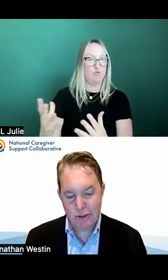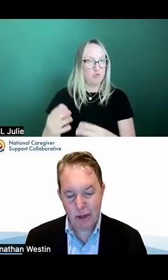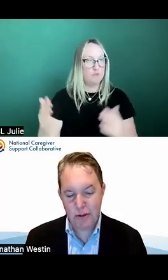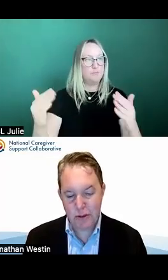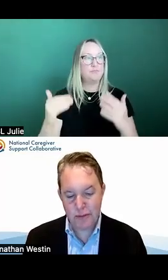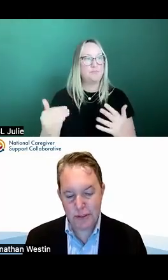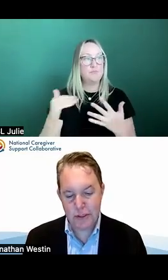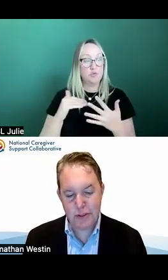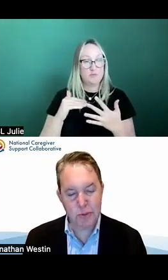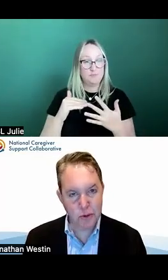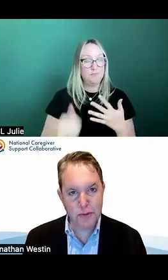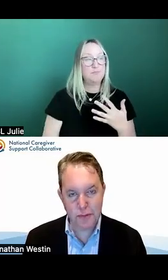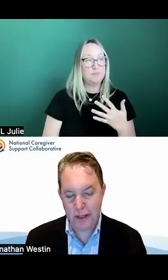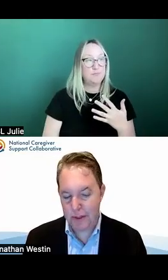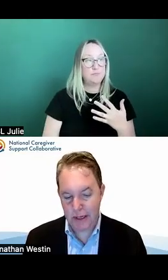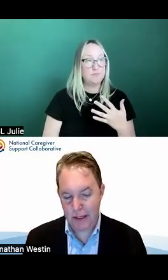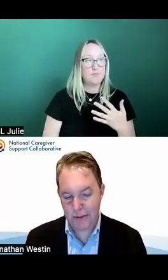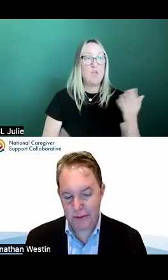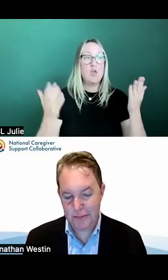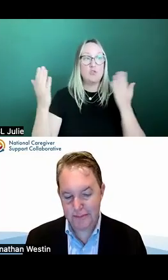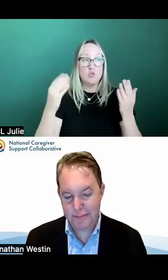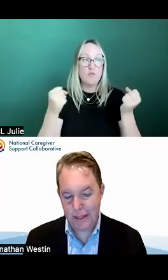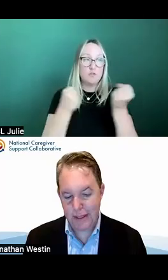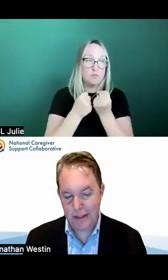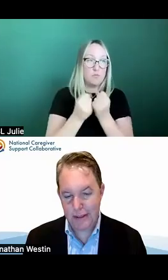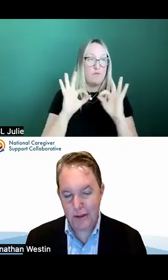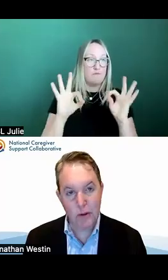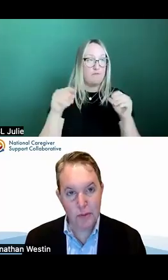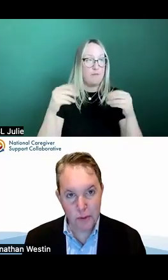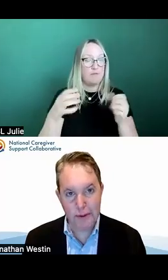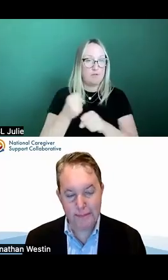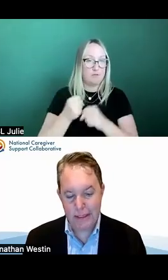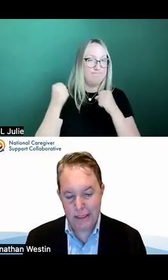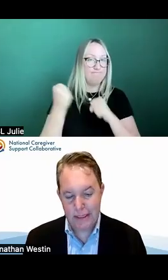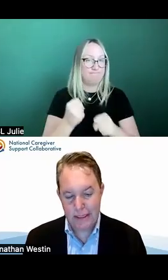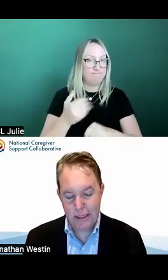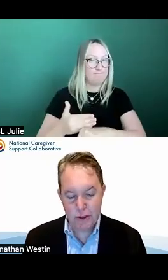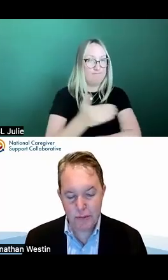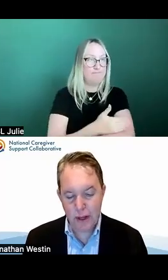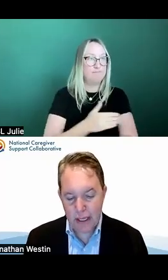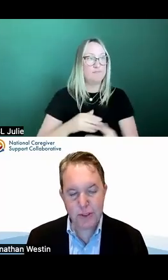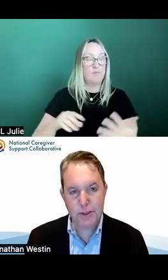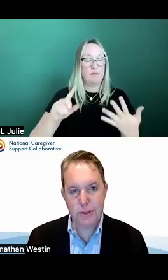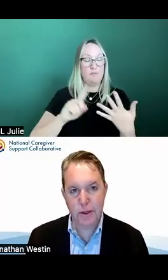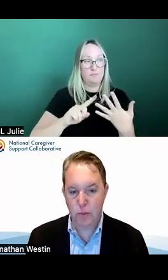strengthen services and supports for family caregivers. Goal four: ensure financial and